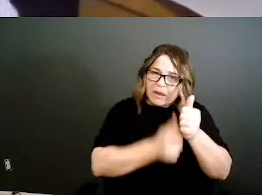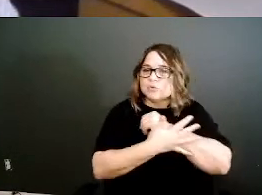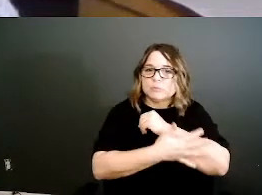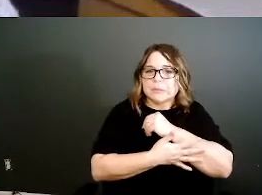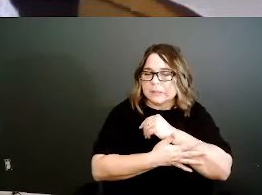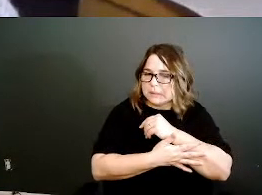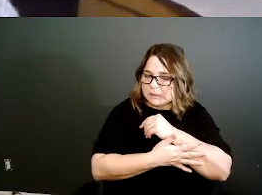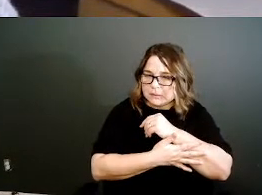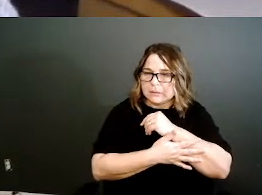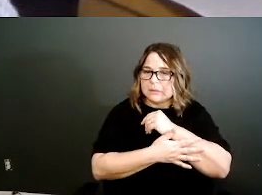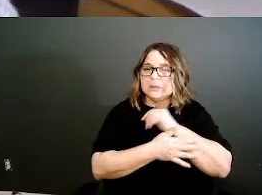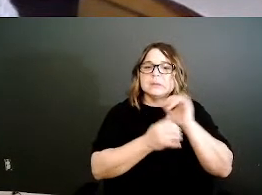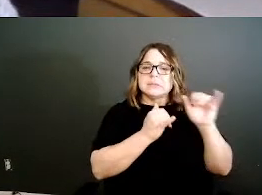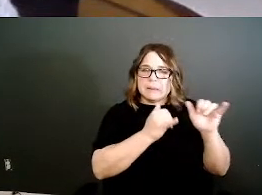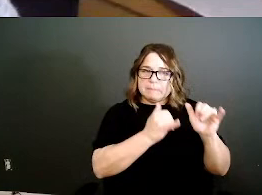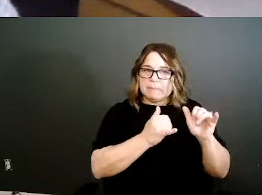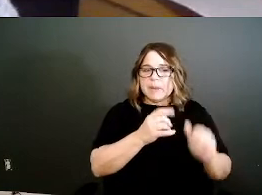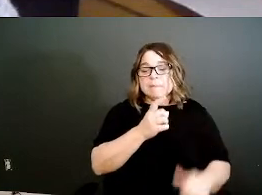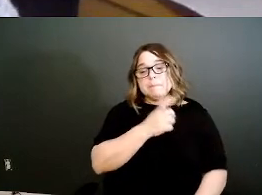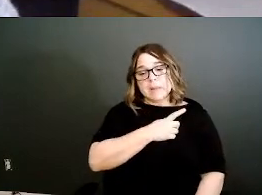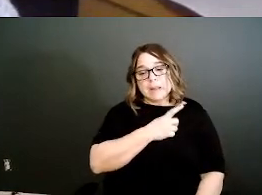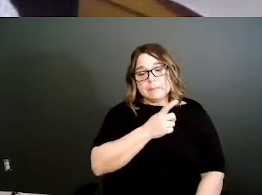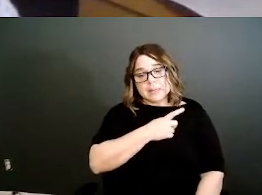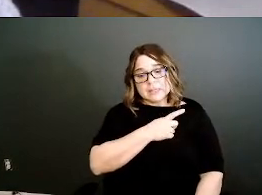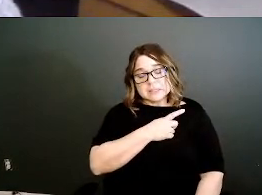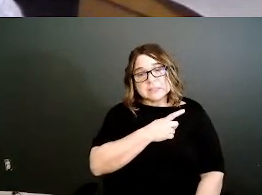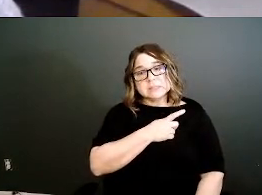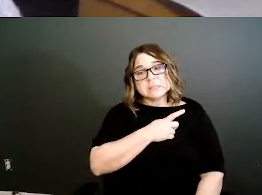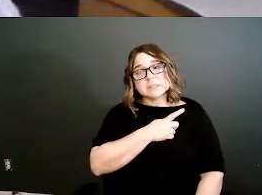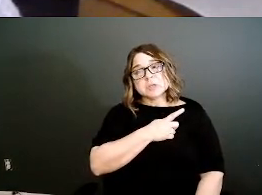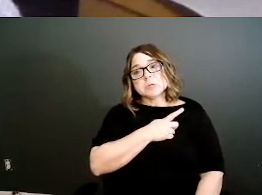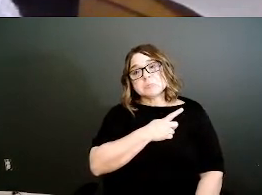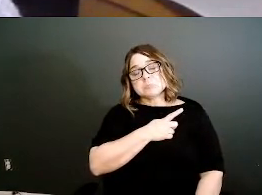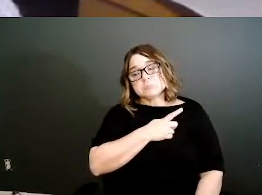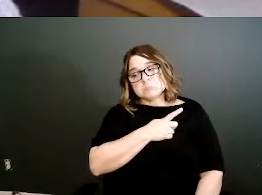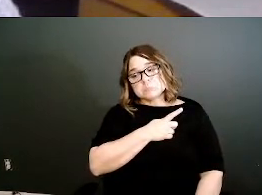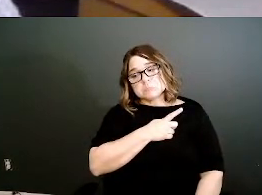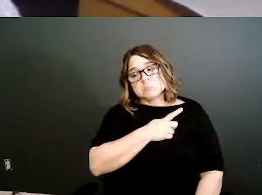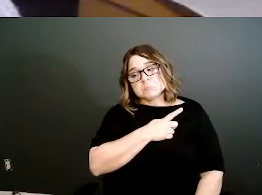BUT YOU ALL HAVE PUSHED THIS CITY FORWARD AND I JUST